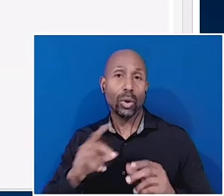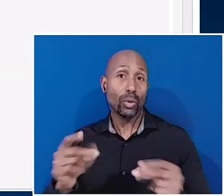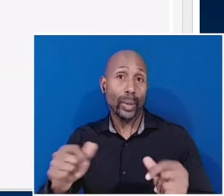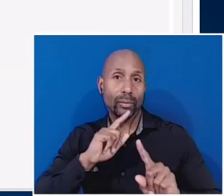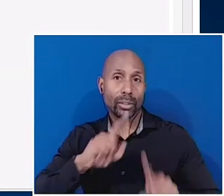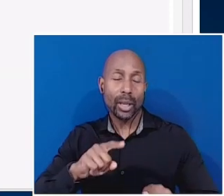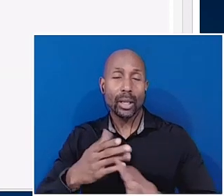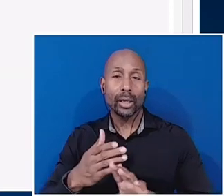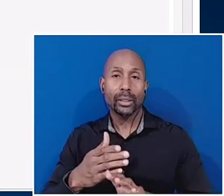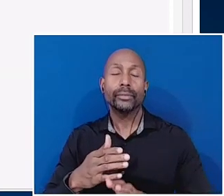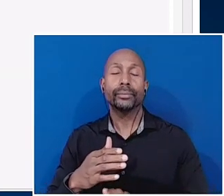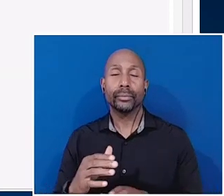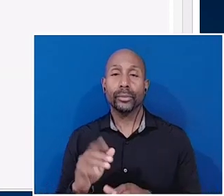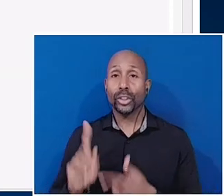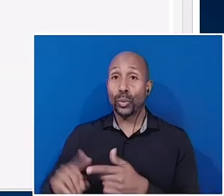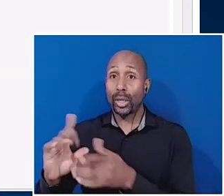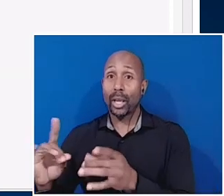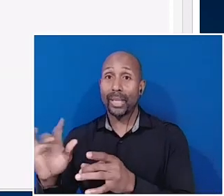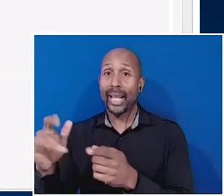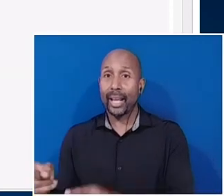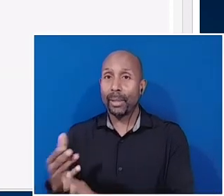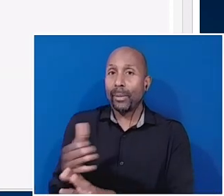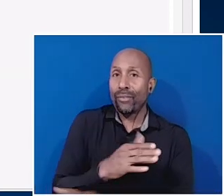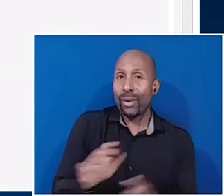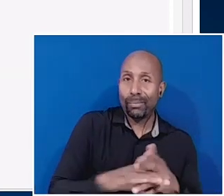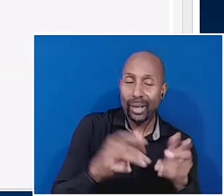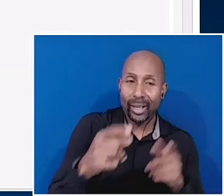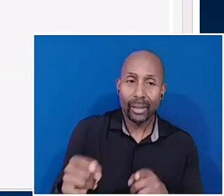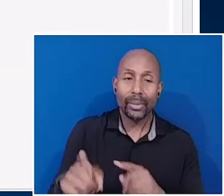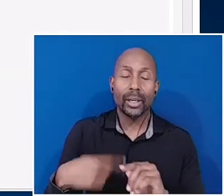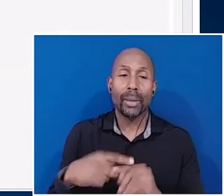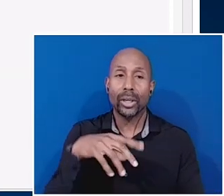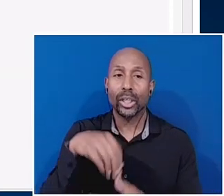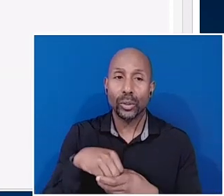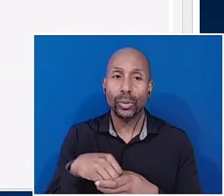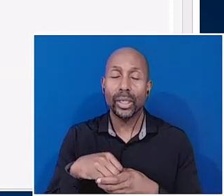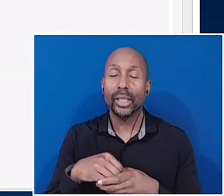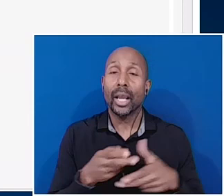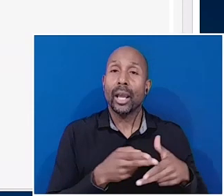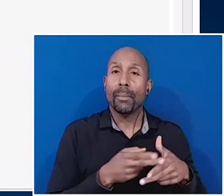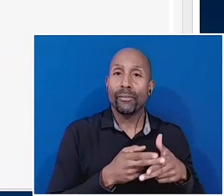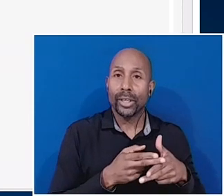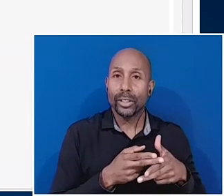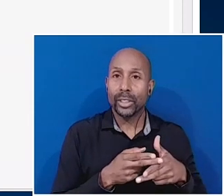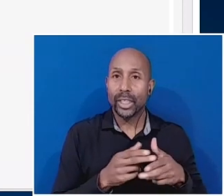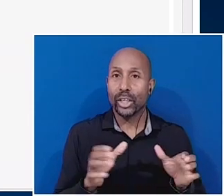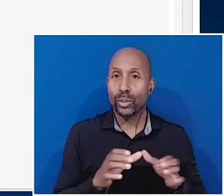about the inclusion of provisionally certified institution as part of this